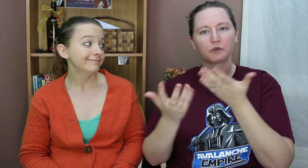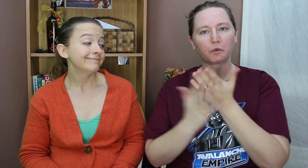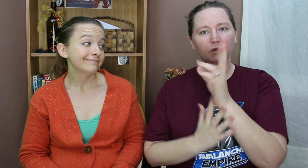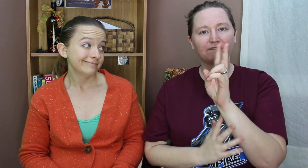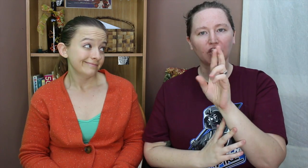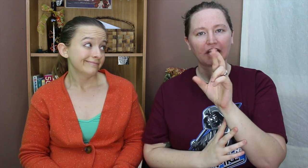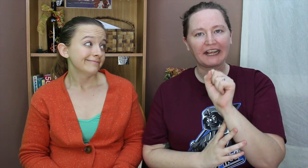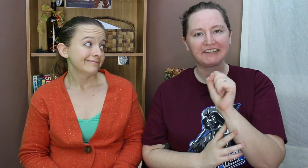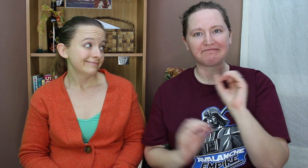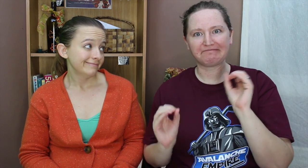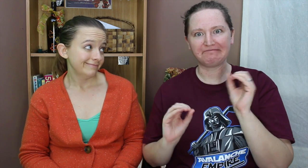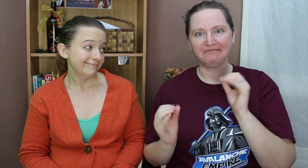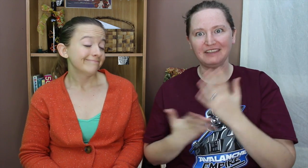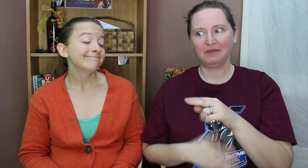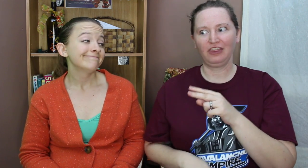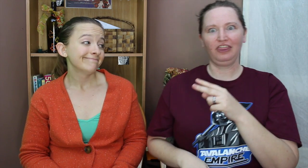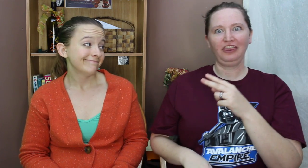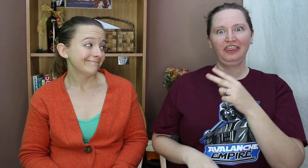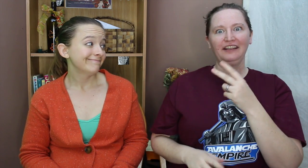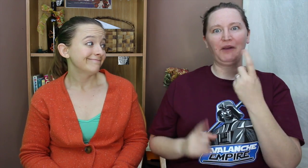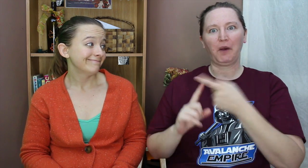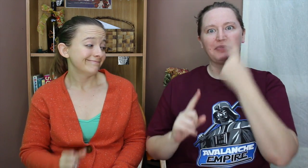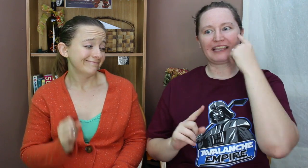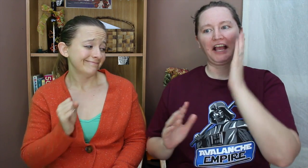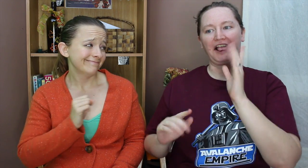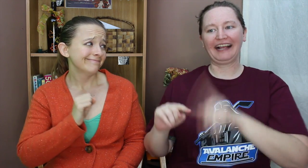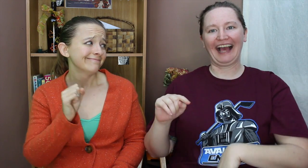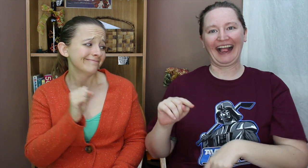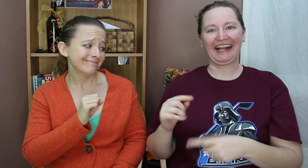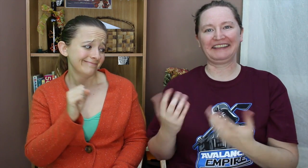they don't have training on how to deal with people calling through VRS.